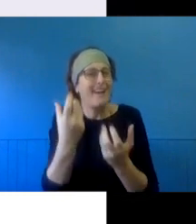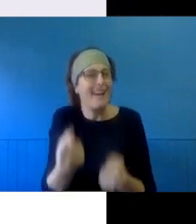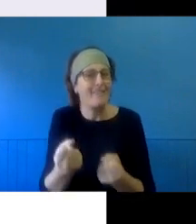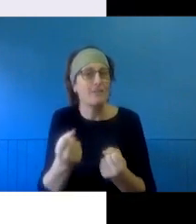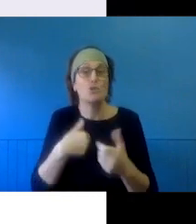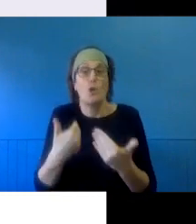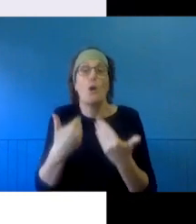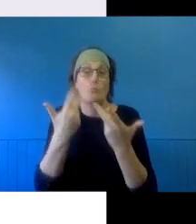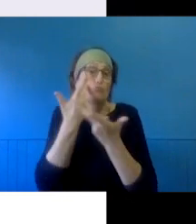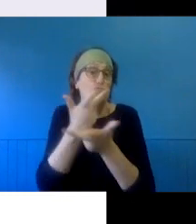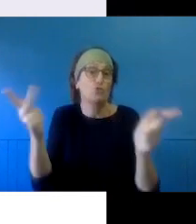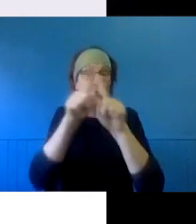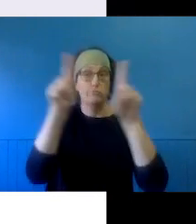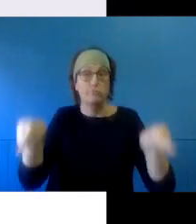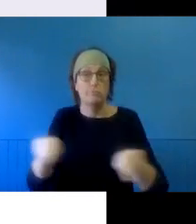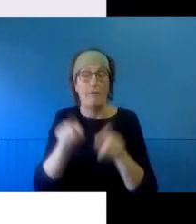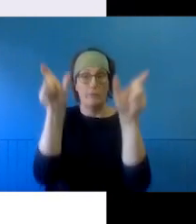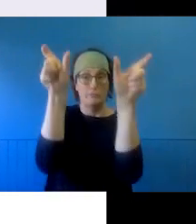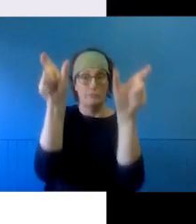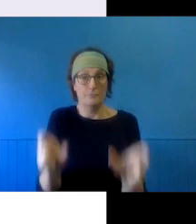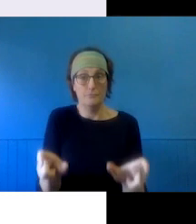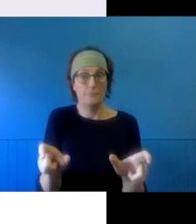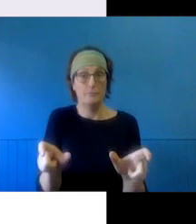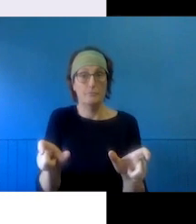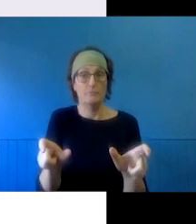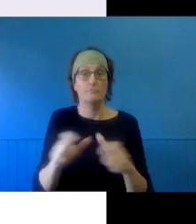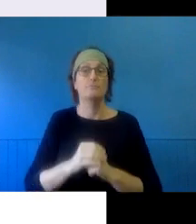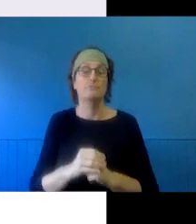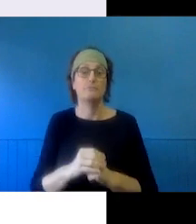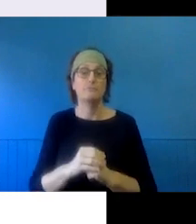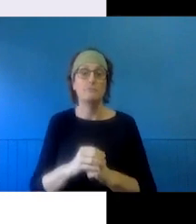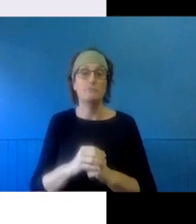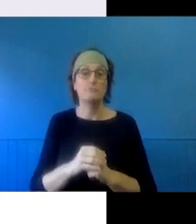showing you is two columns - one is outlining an intellectual property